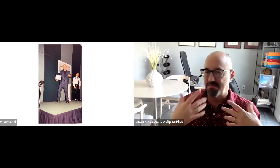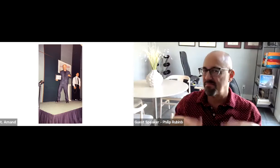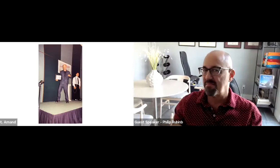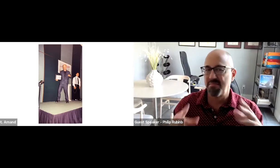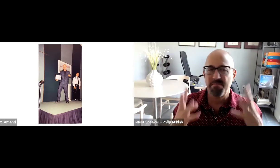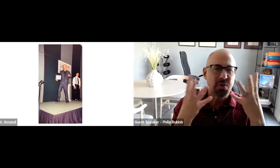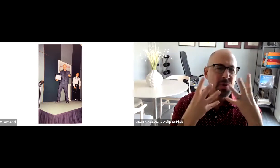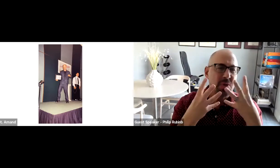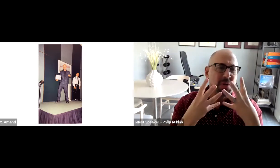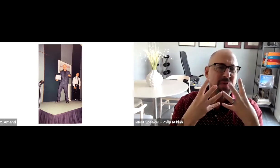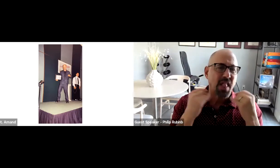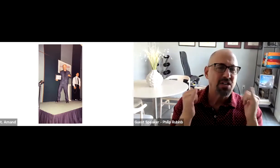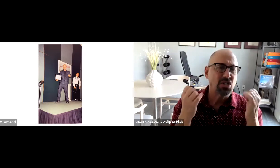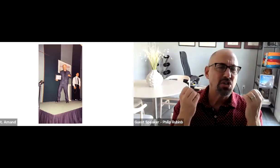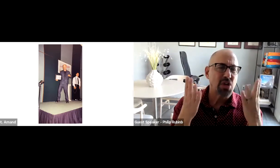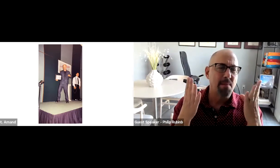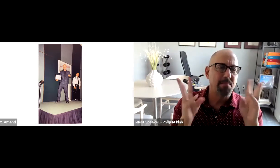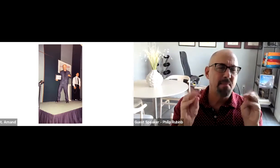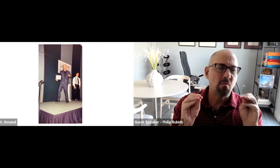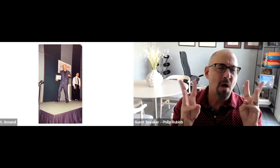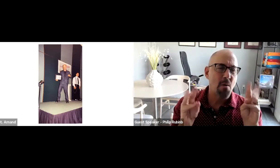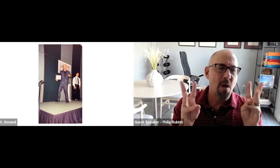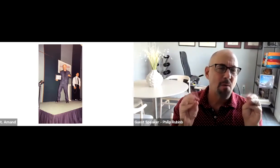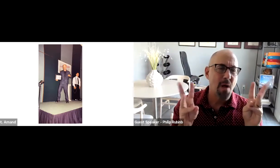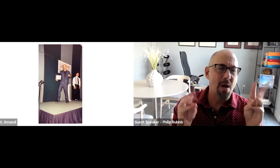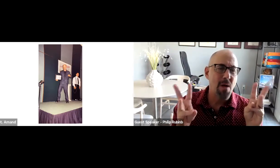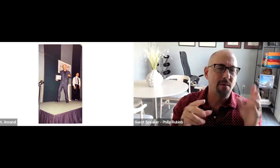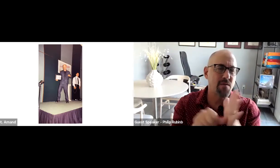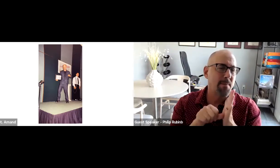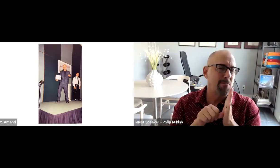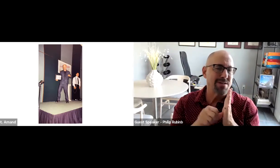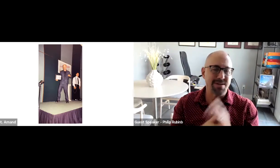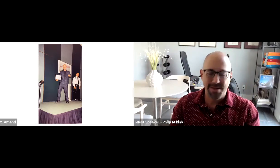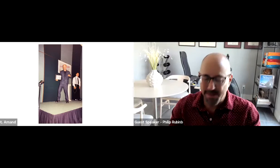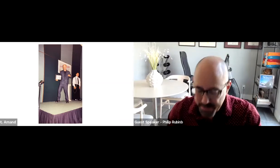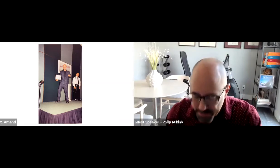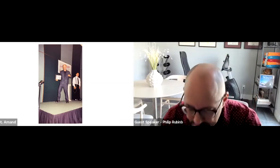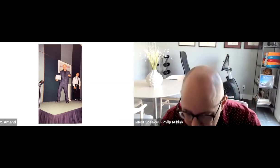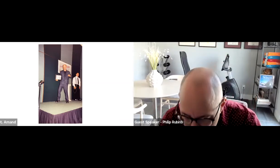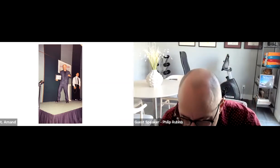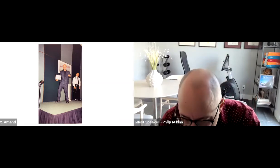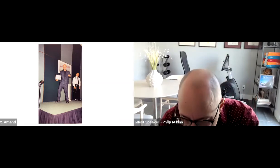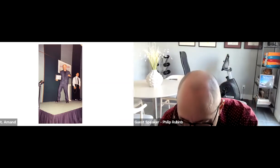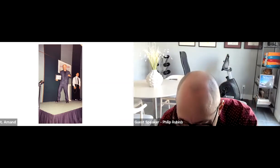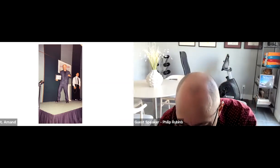and he did some of our homes that we designed and built. He did such a beautiful job, just amazing.